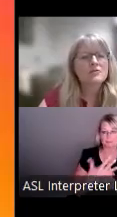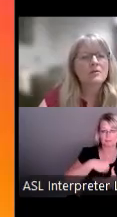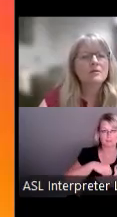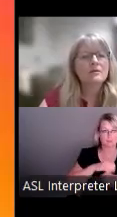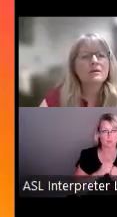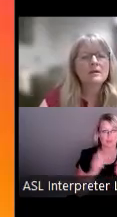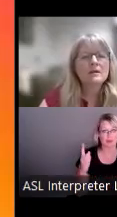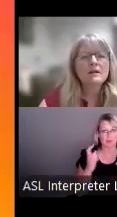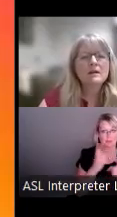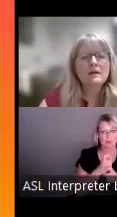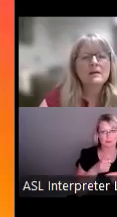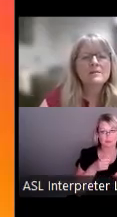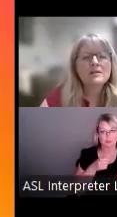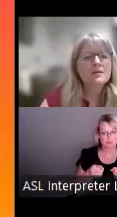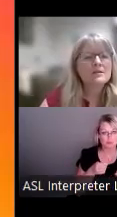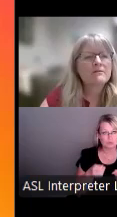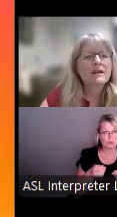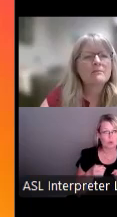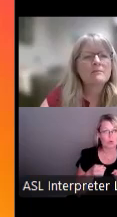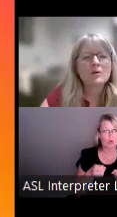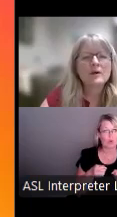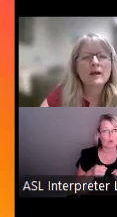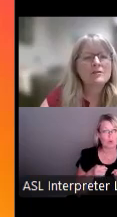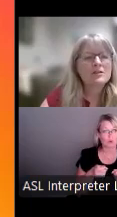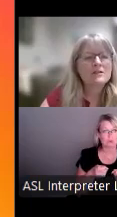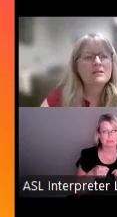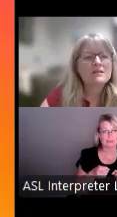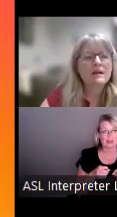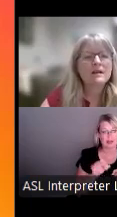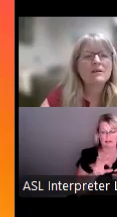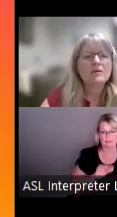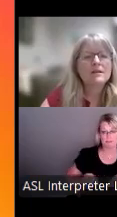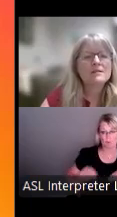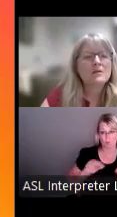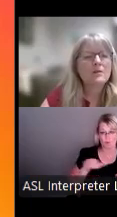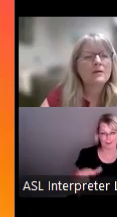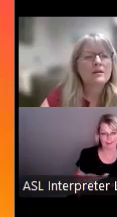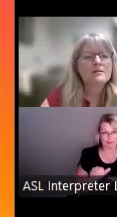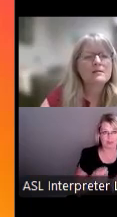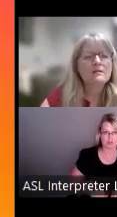controlled series of fine motor actions that increase awareness